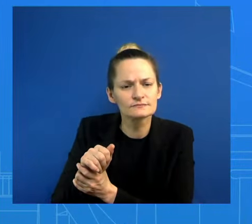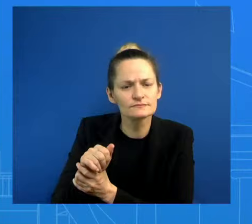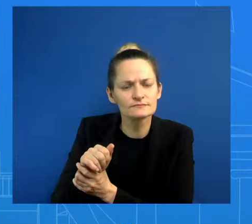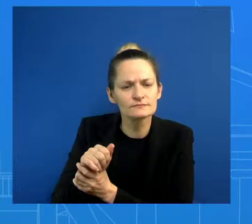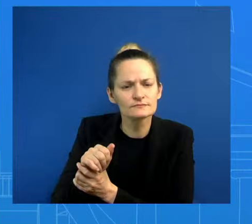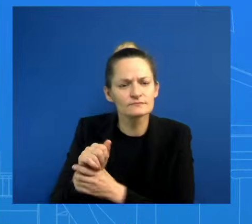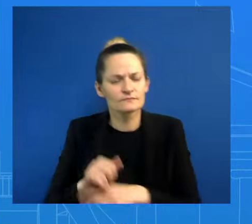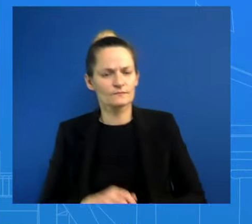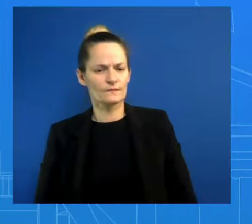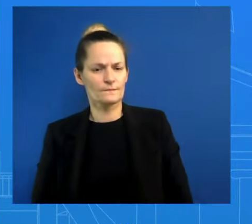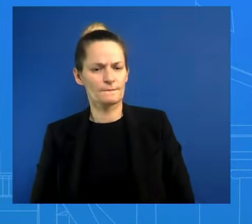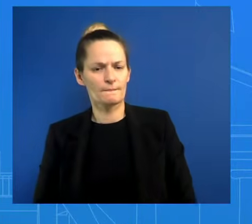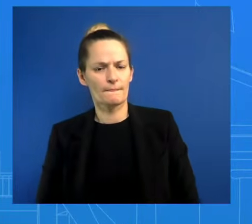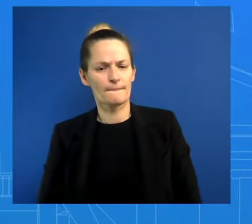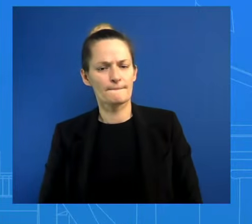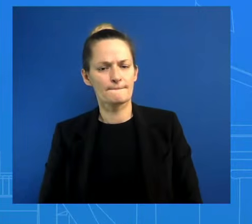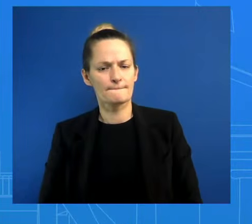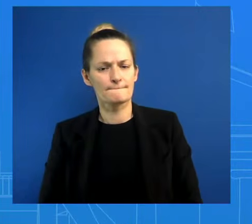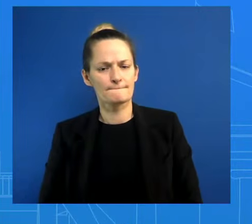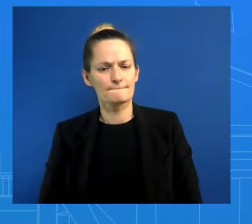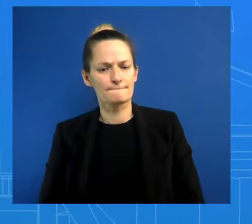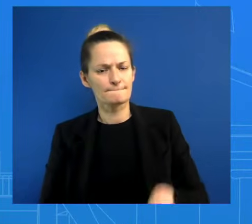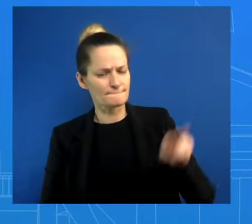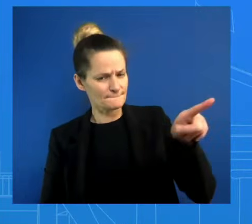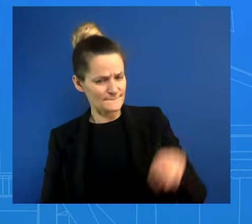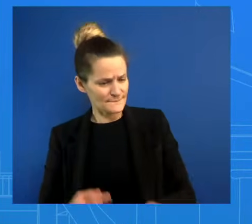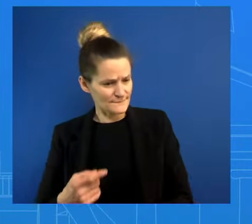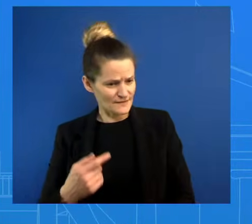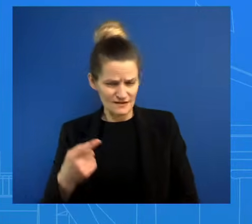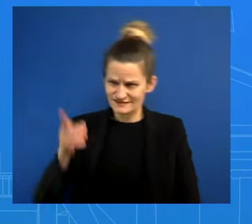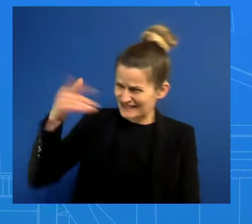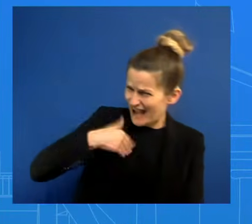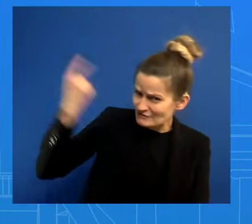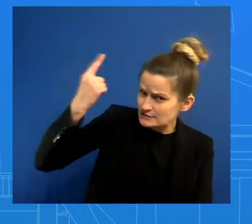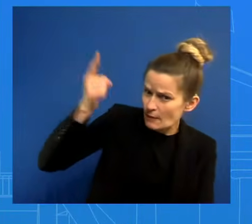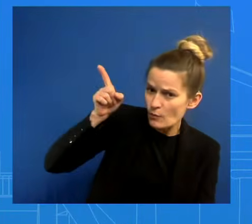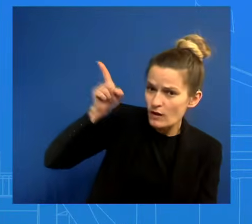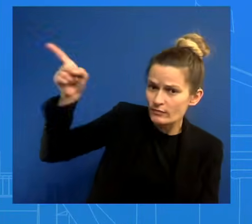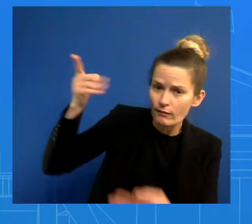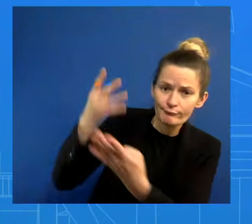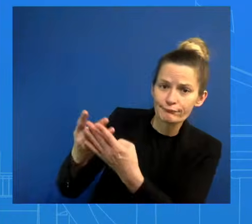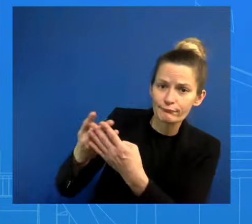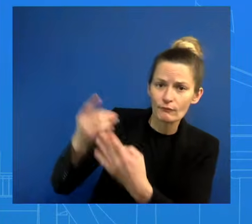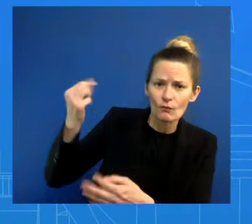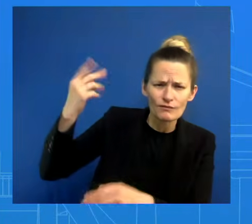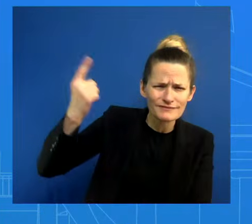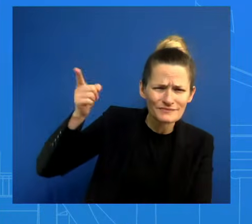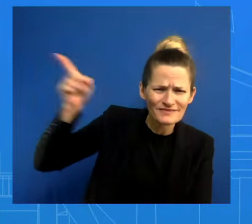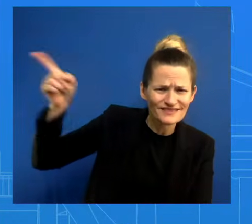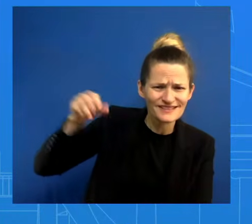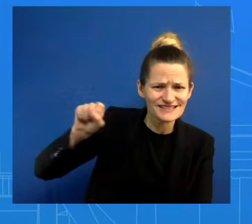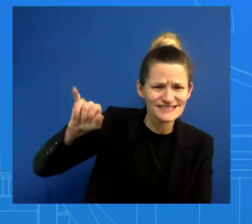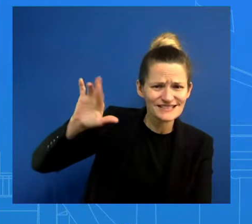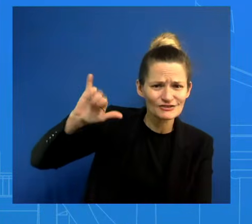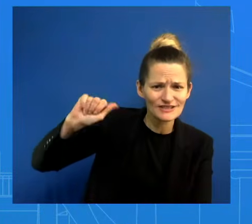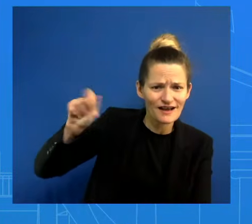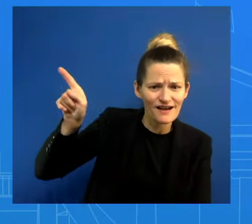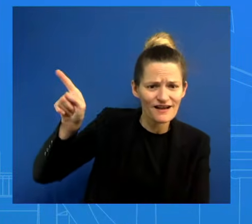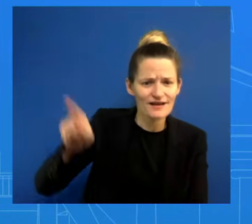or personal conversations that we may be having with -- with a wrongfully detained or someone who is being held abroad.